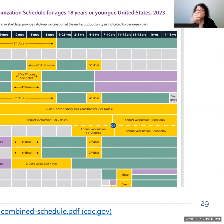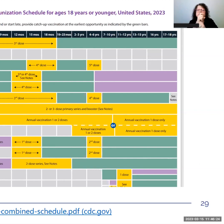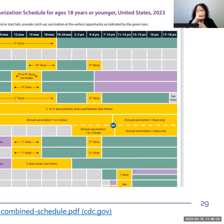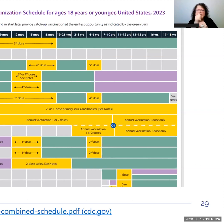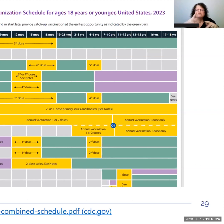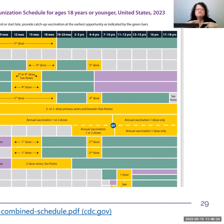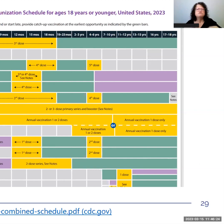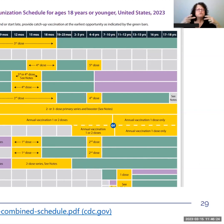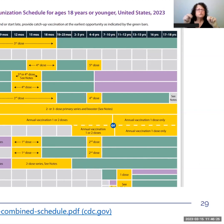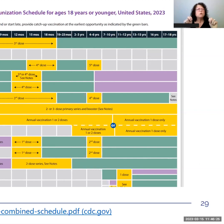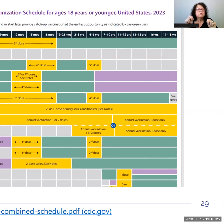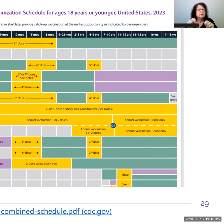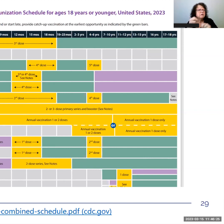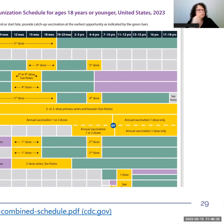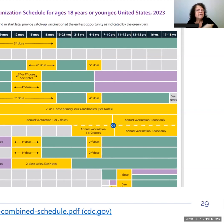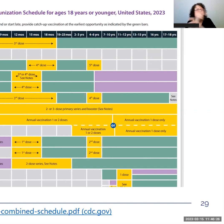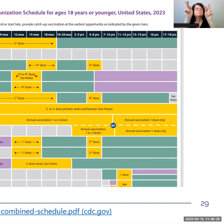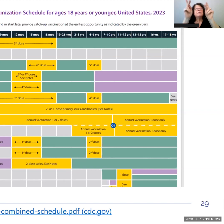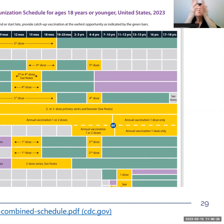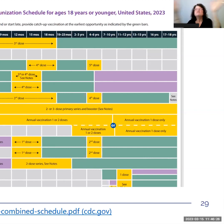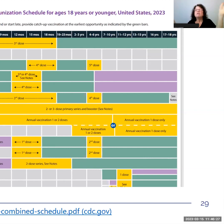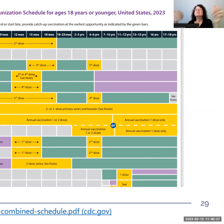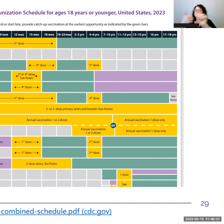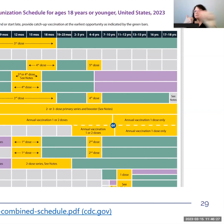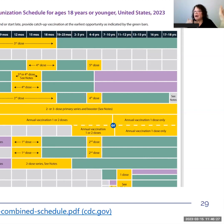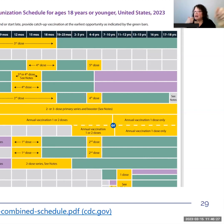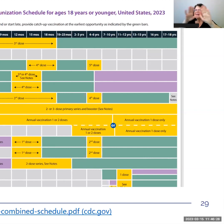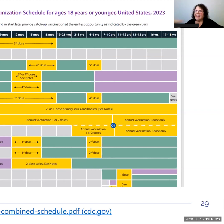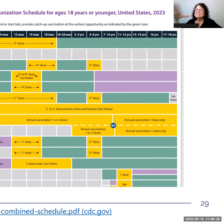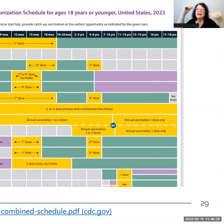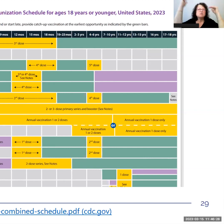People in general are behind -- kids, and adults alike are behind in their vaccine schedules.